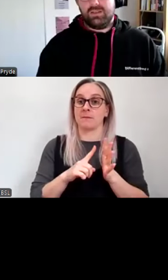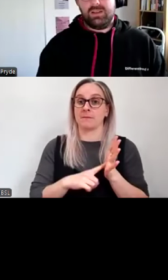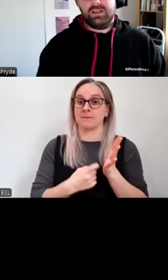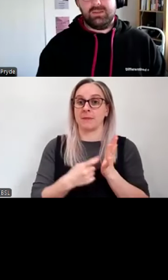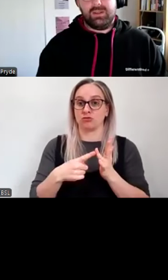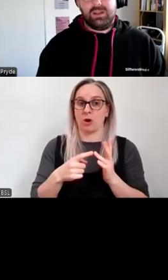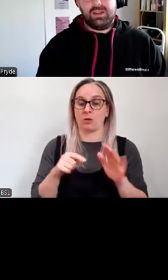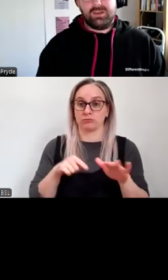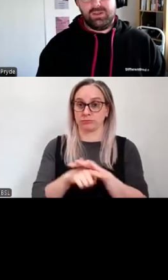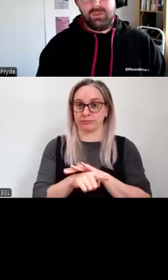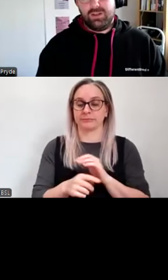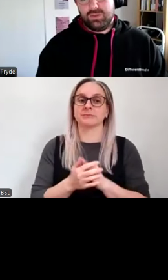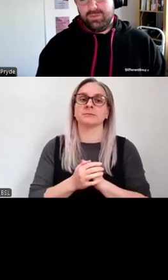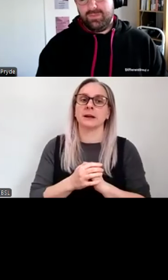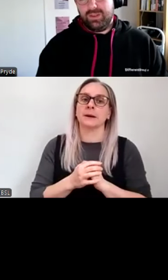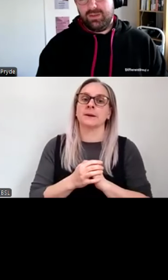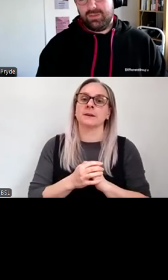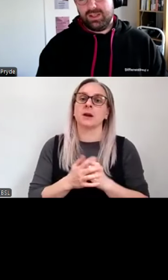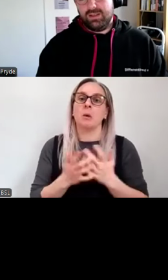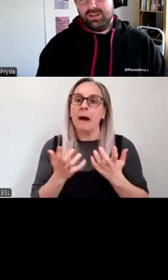how the accessibility is on the Metro website.